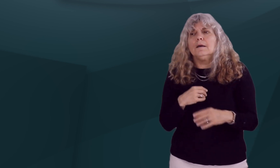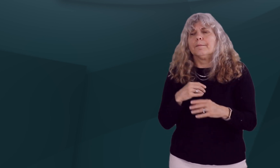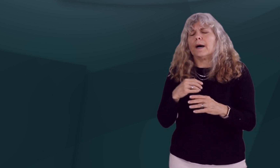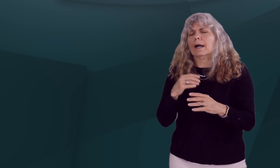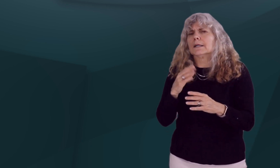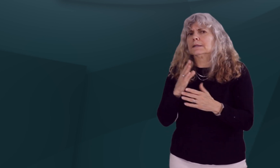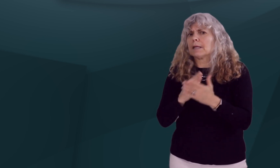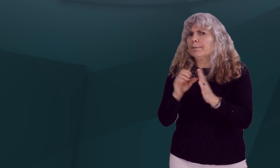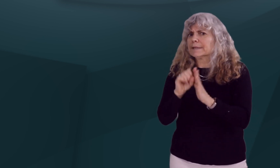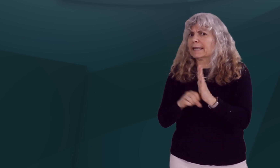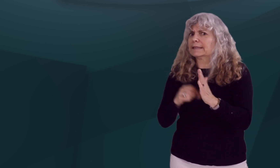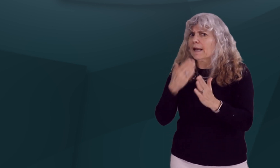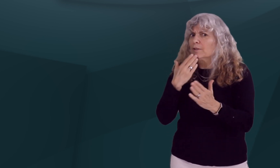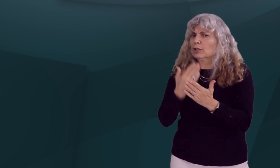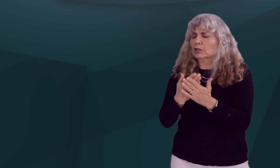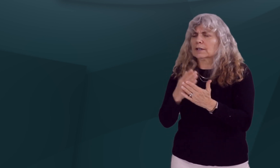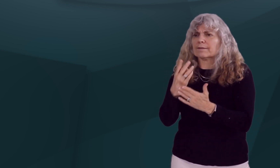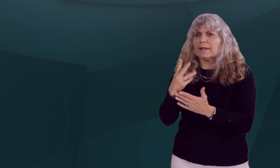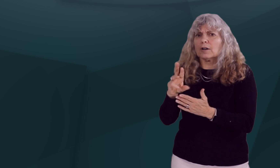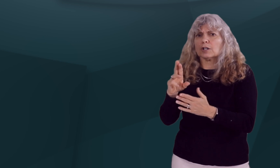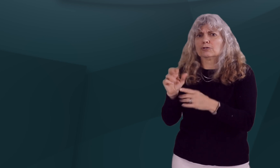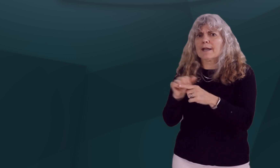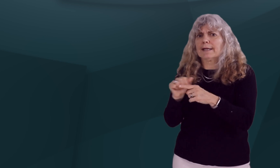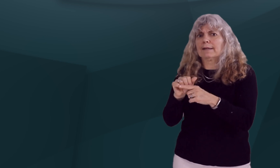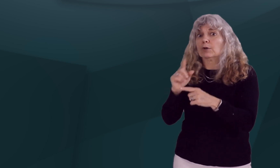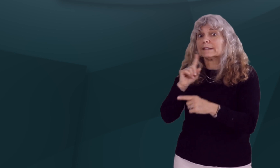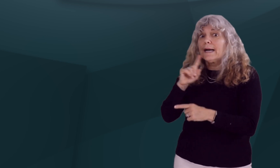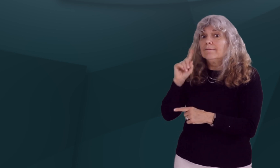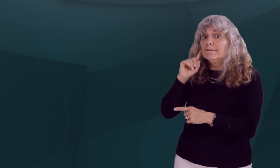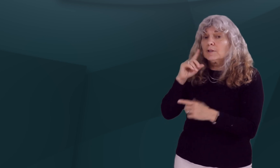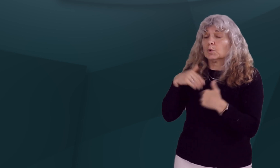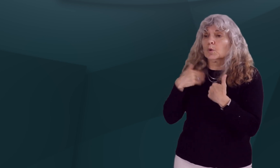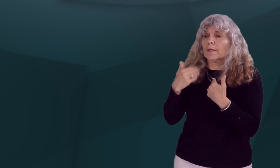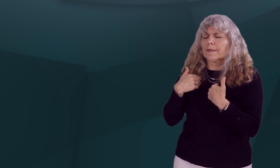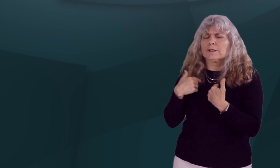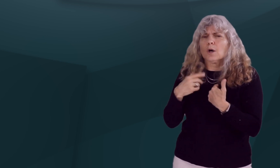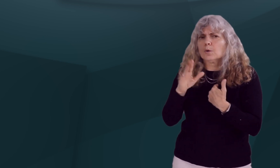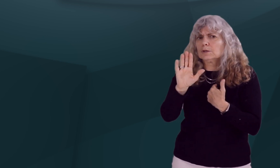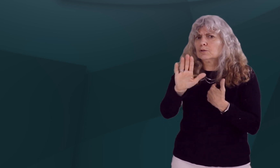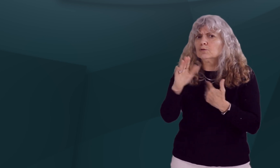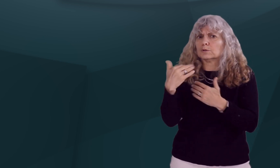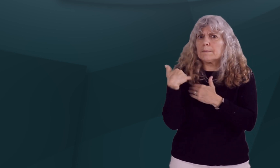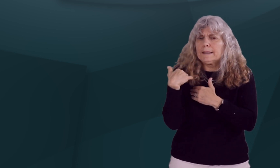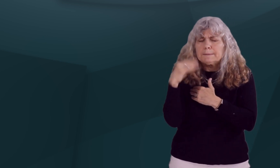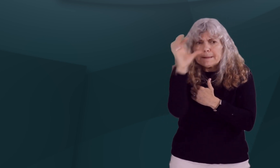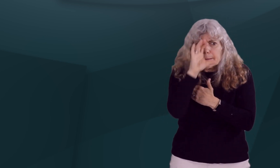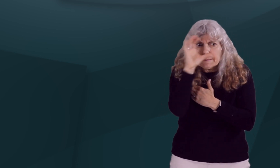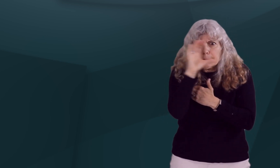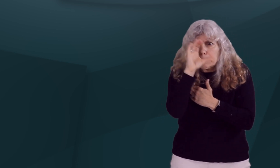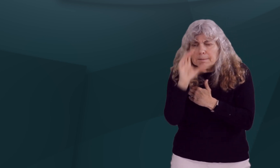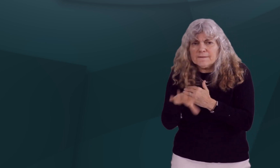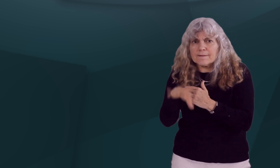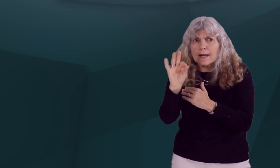Sometimes you may feel stuck with that, but it's better than nothing. Some states do have good training programs geared toward deaf teenagers.